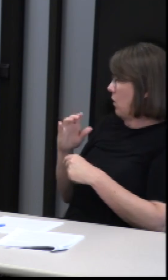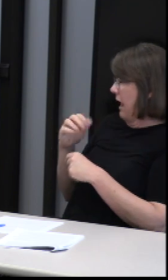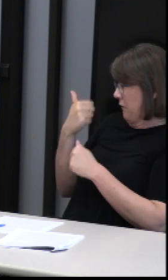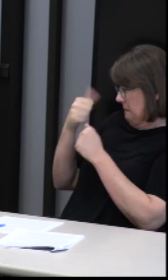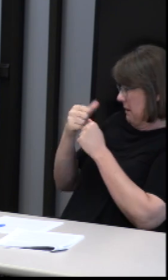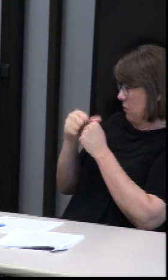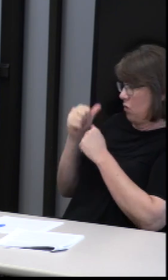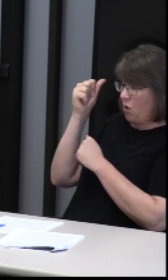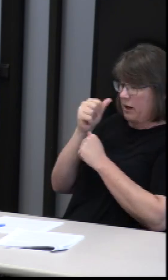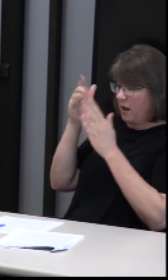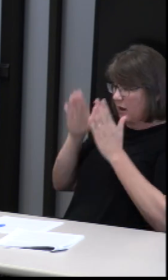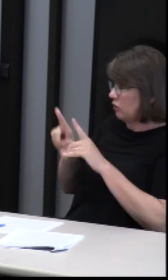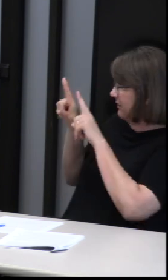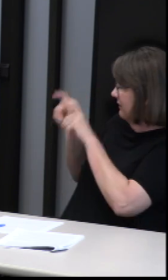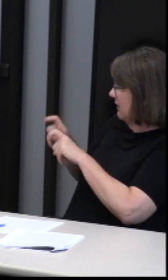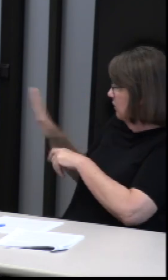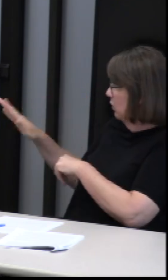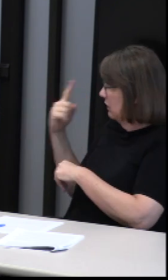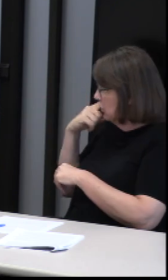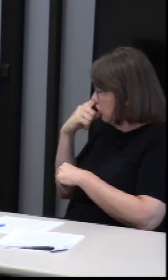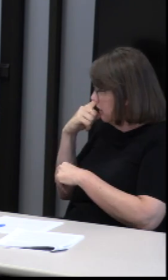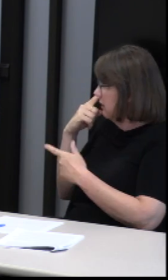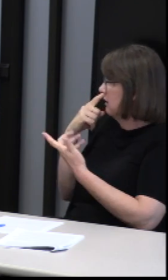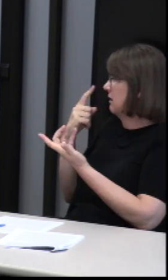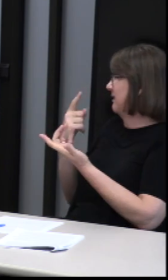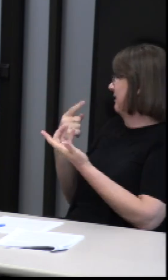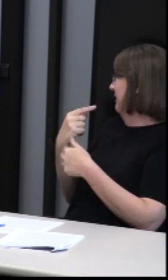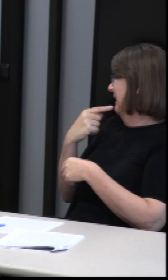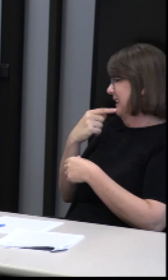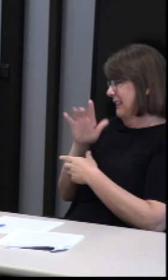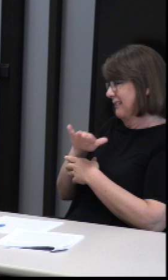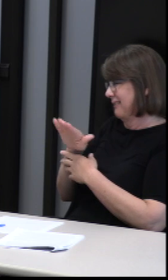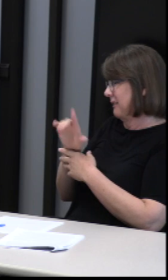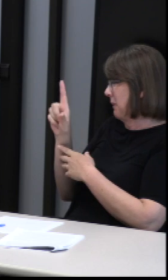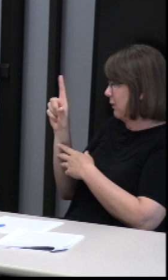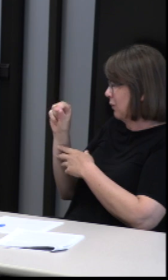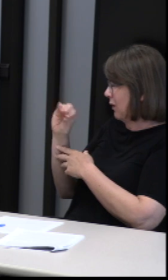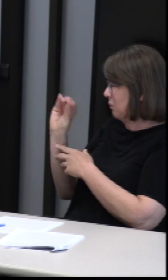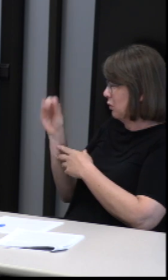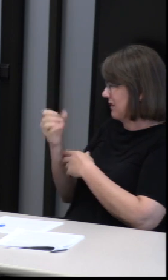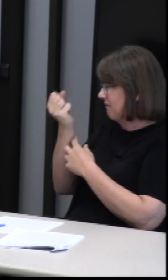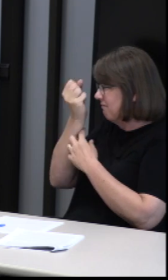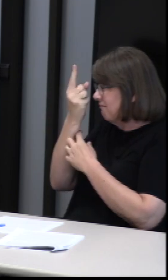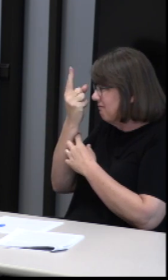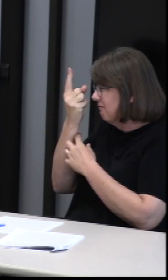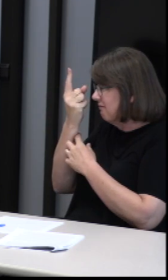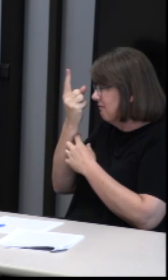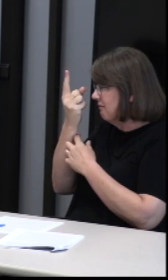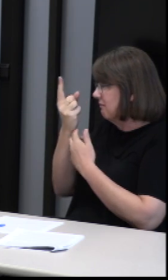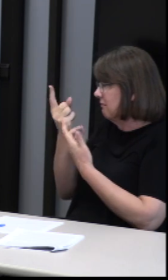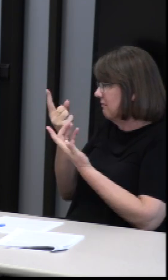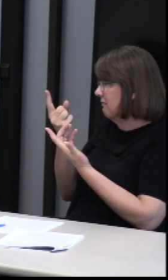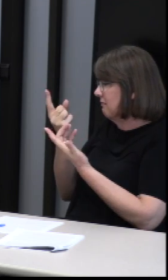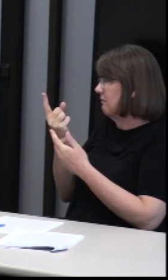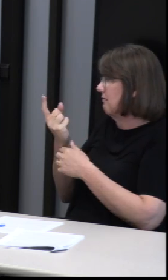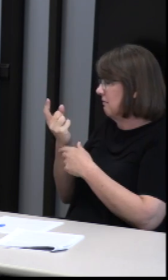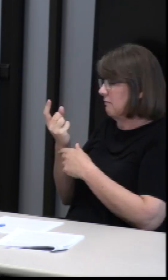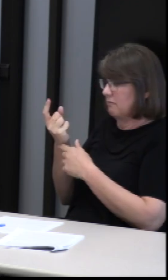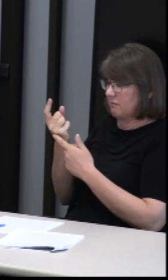the impact of a hearing loss. Remember, the audiologist tested your hearing and I think they said you catch about 20%